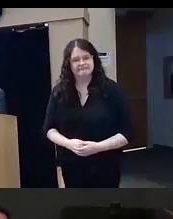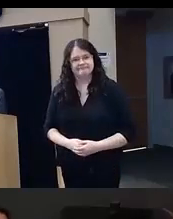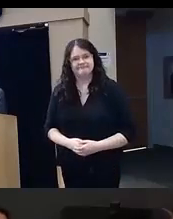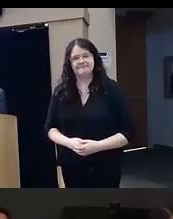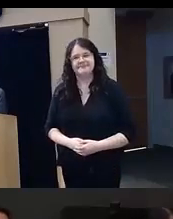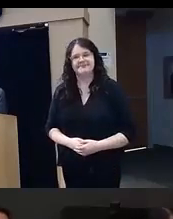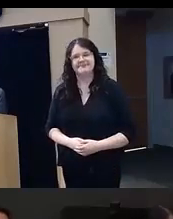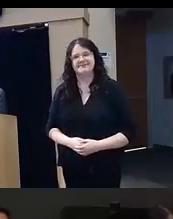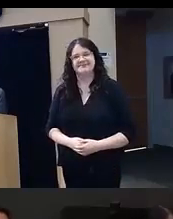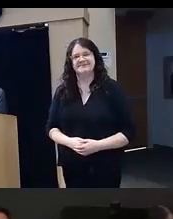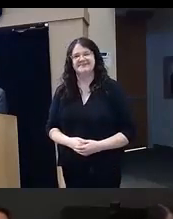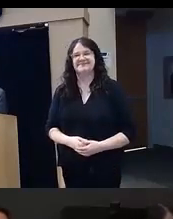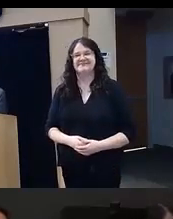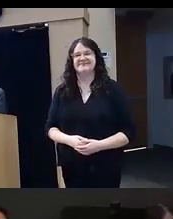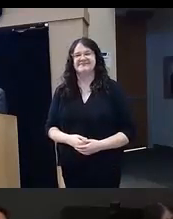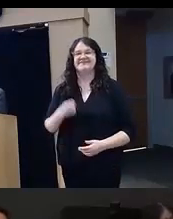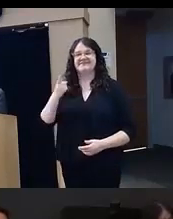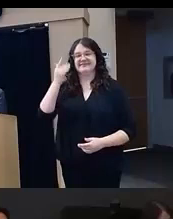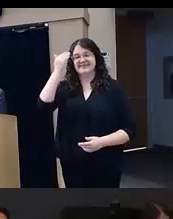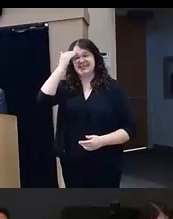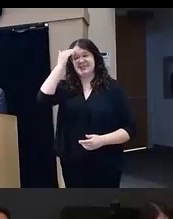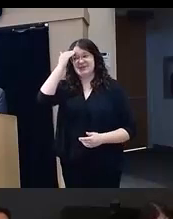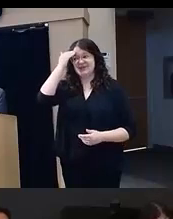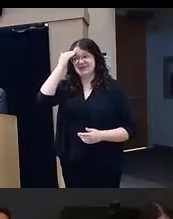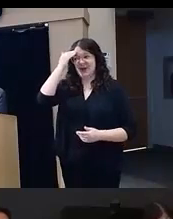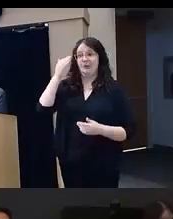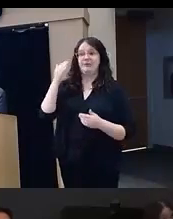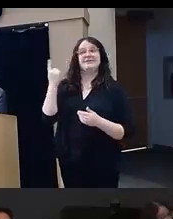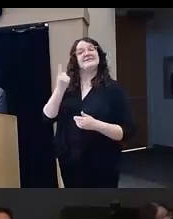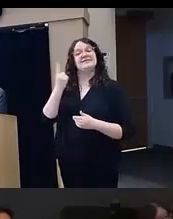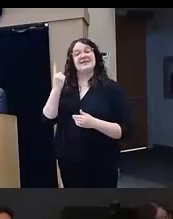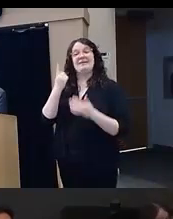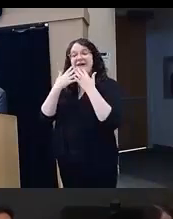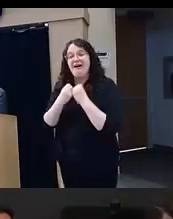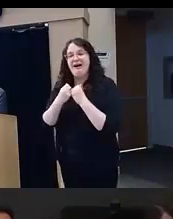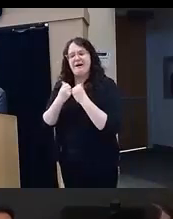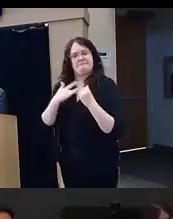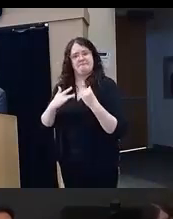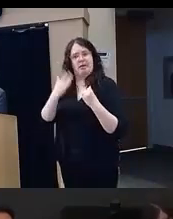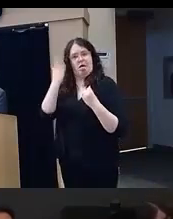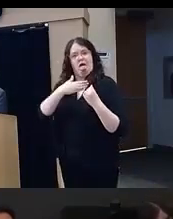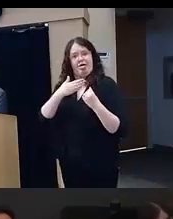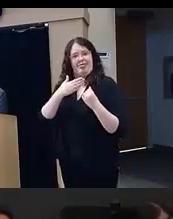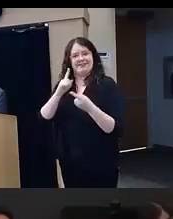you know how much you care when you actually lose it and uh I was walking around seeing